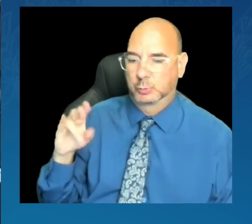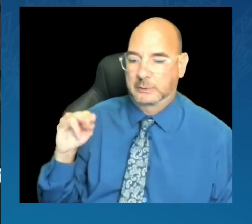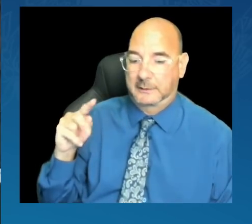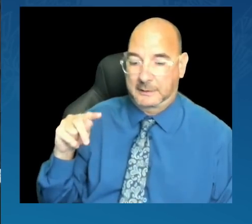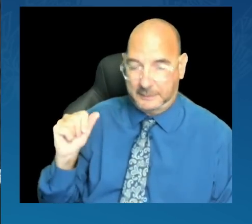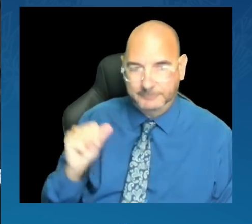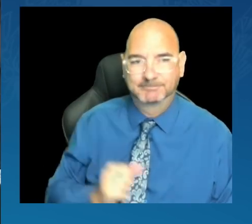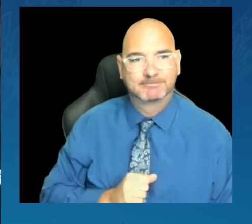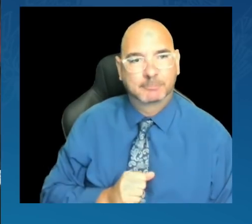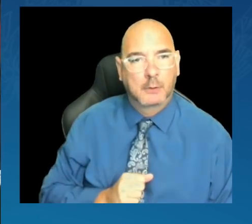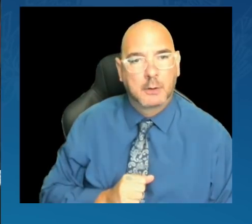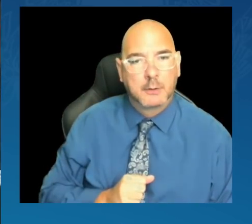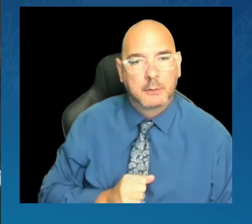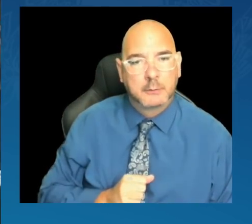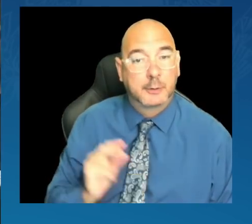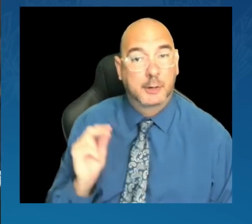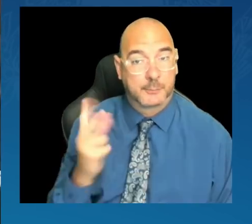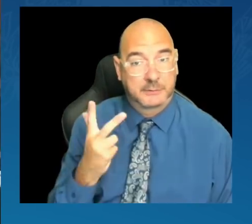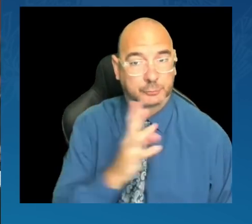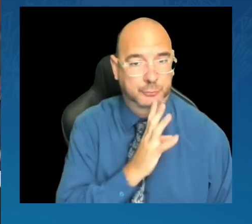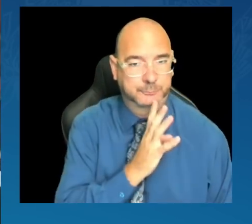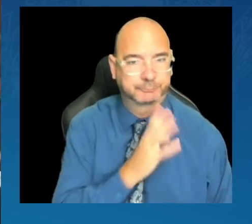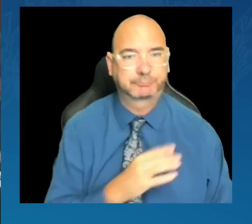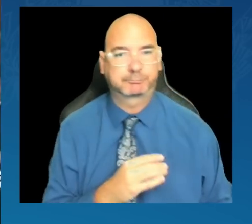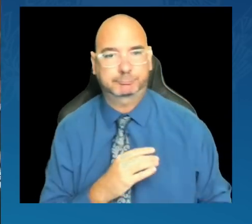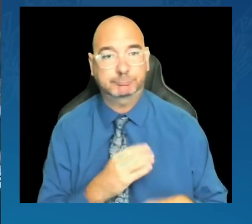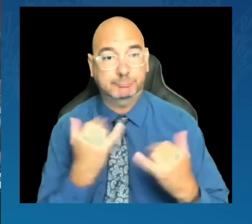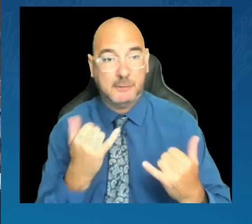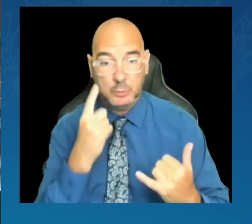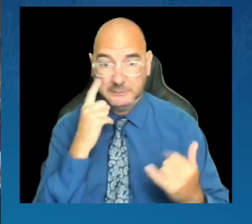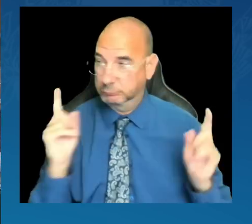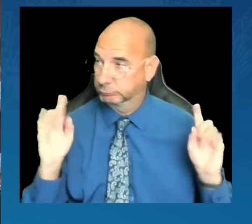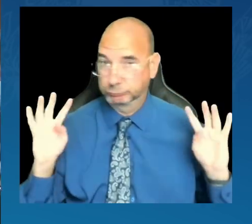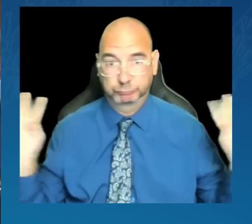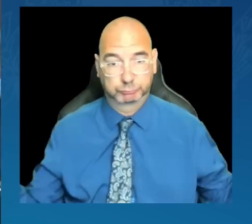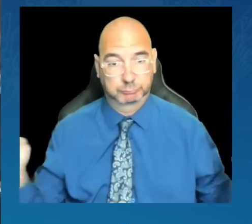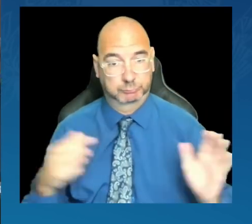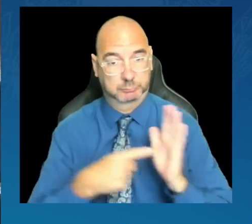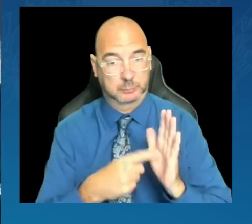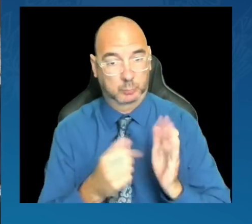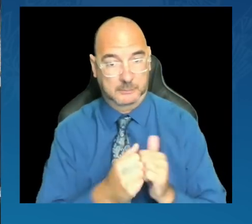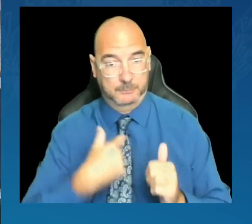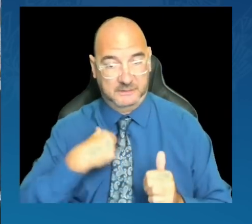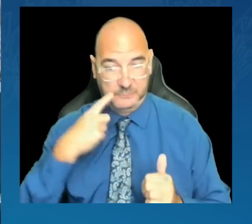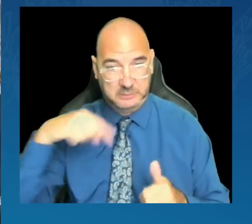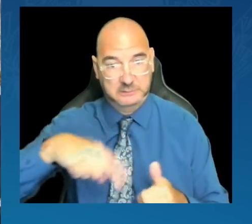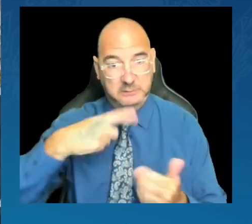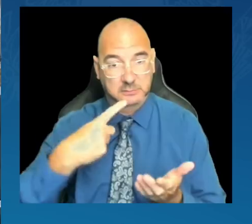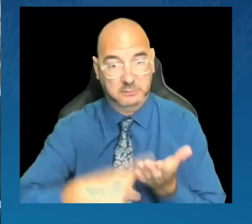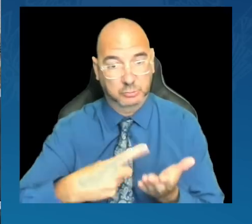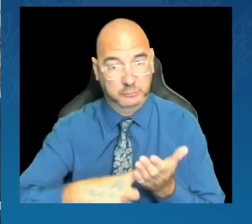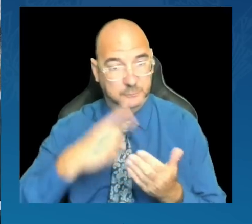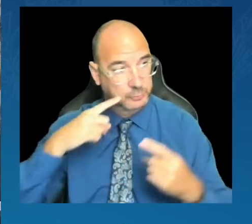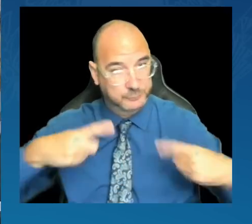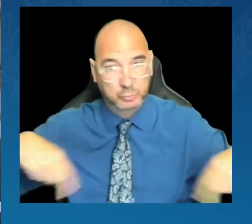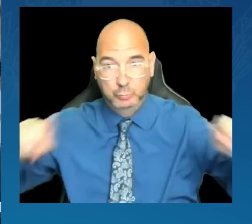in Washington, D.C., to talk about all of you and the people of this beautiful state.